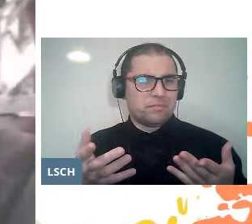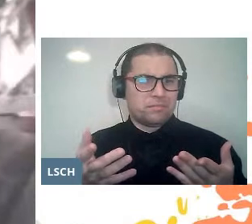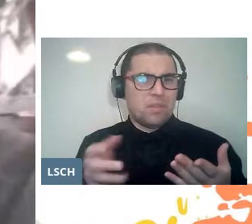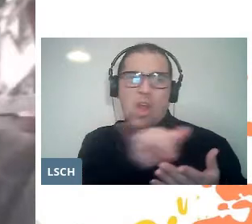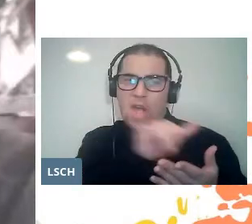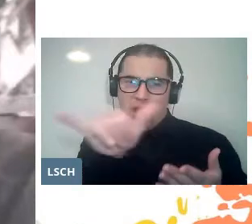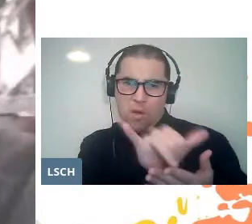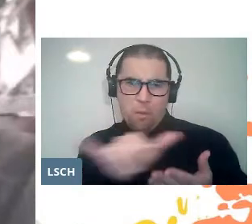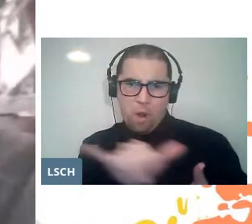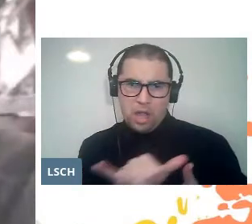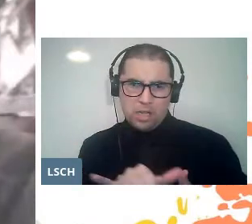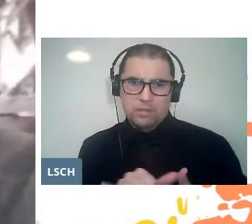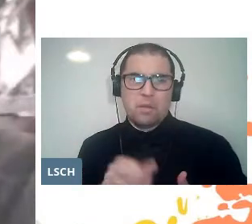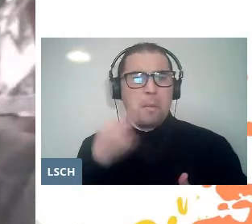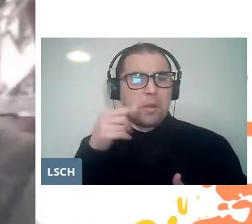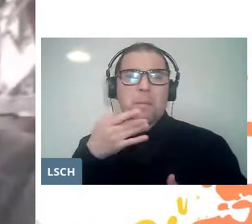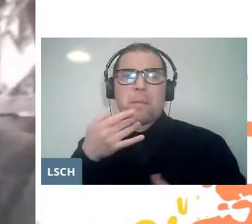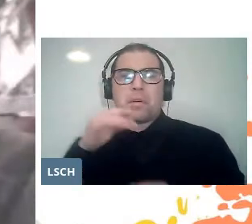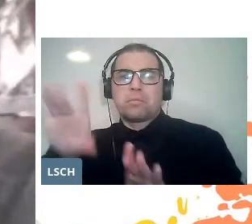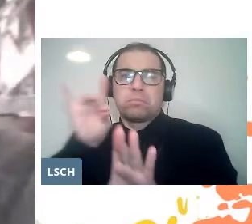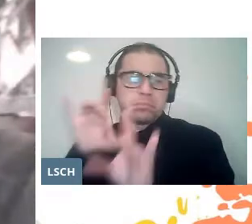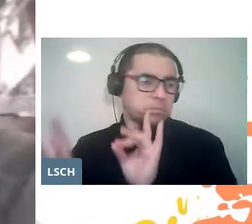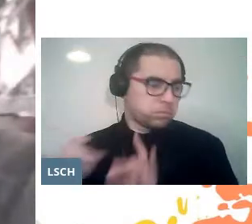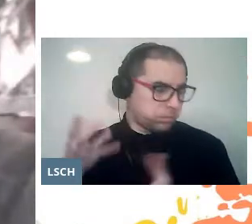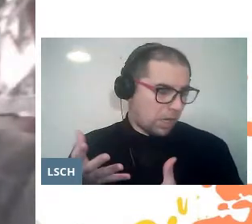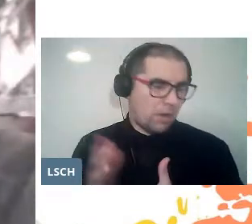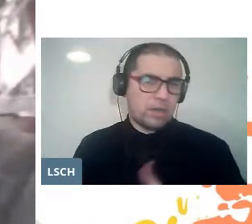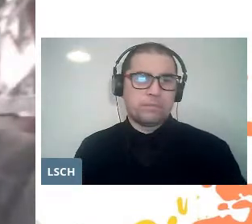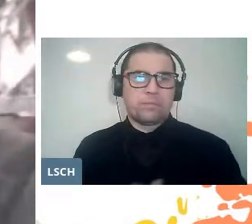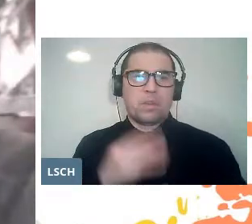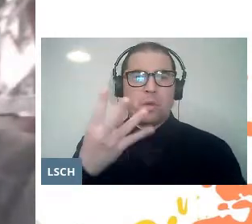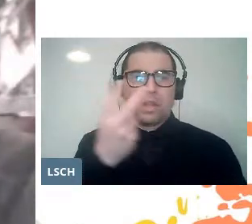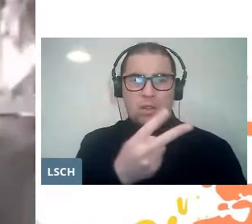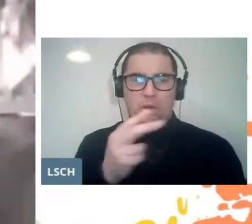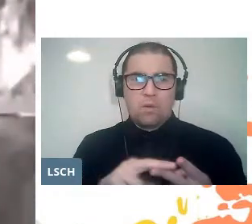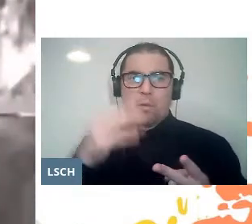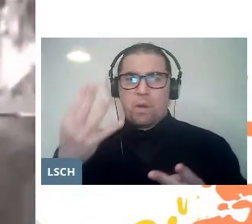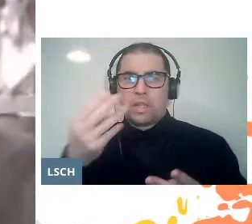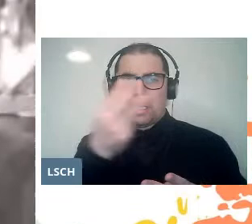have also continued to be found. We've already passed 42, 43 too.